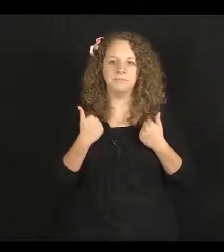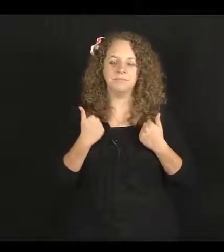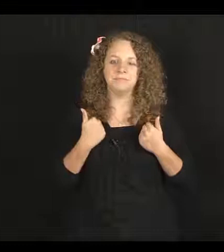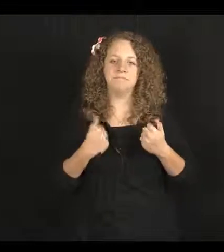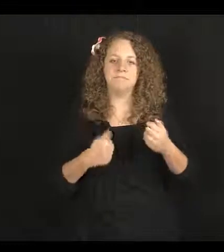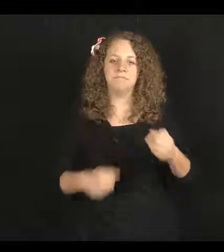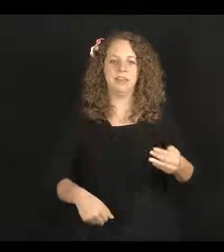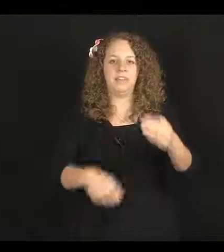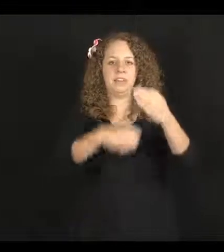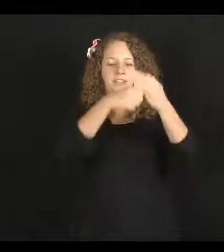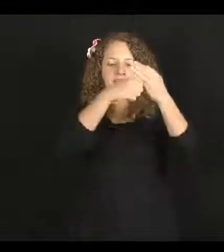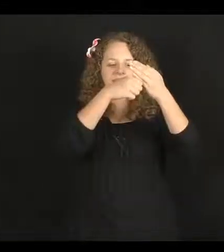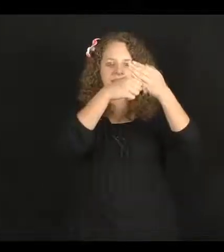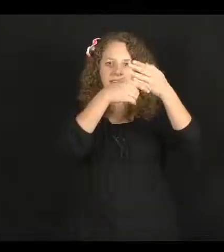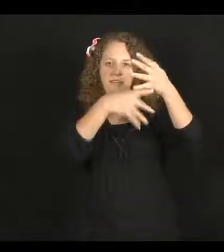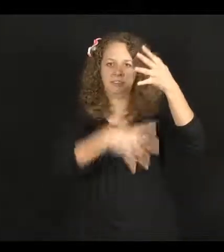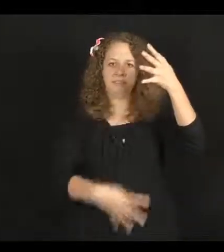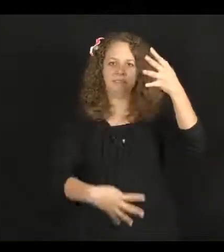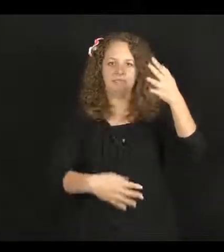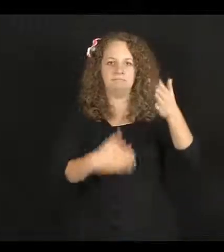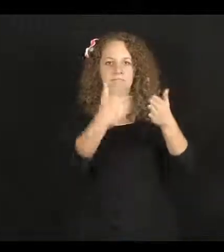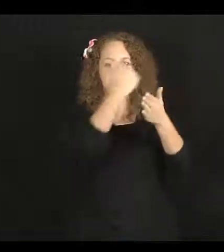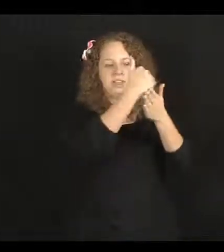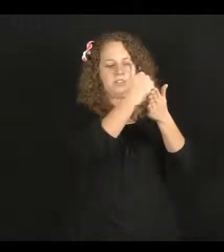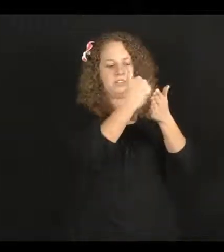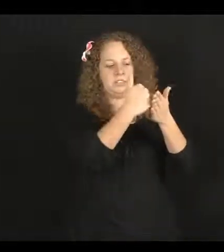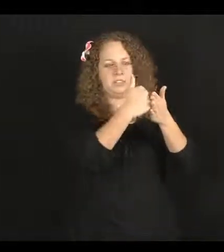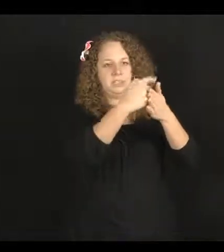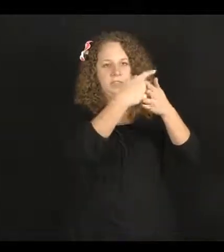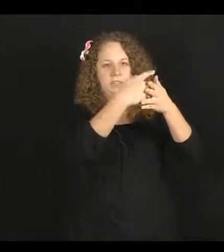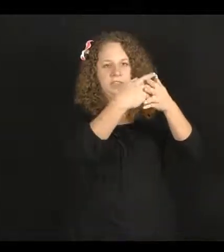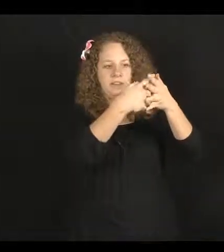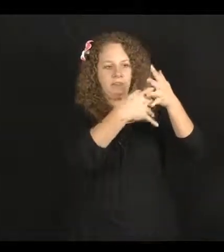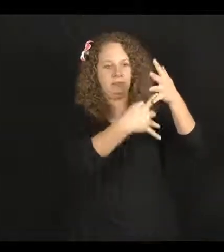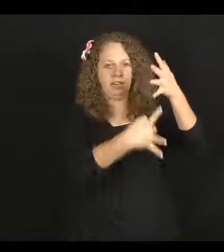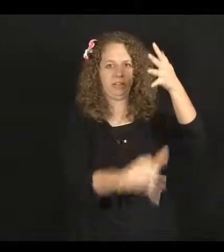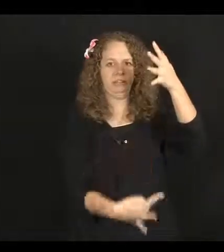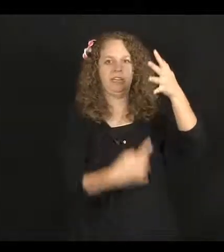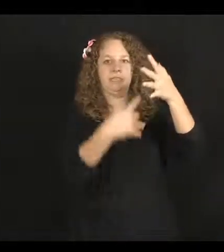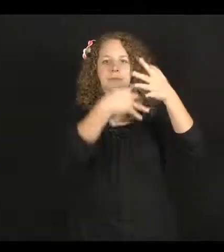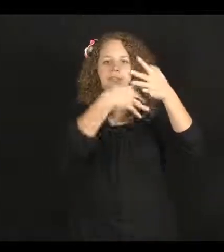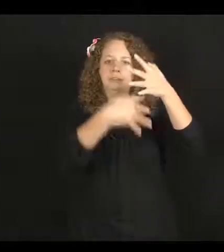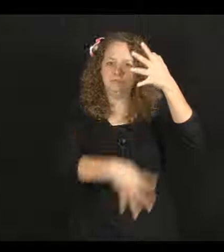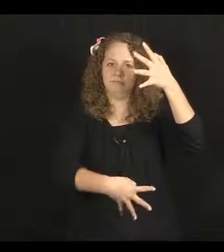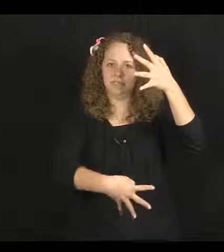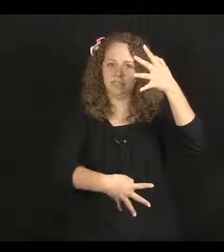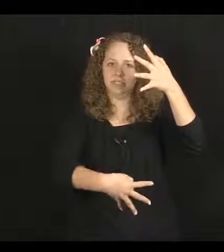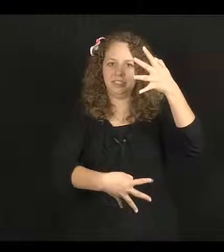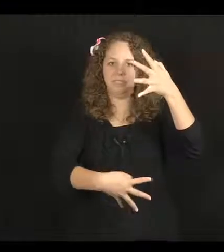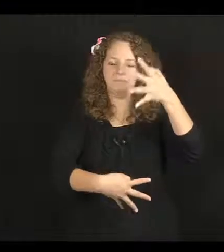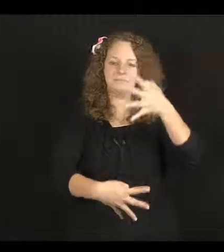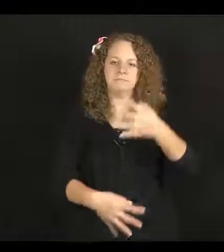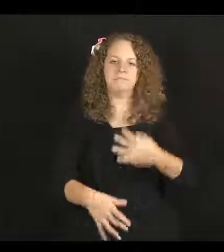having a LIST … you can have a list this way and then have it go down and be expanded, LIST